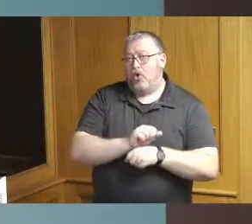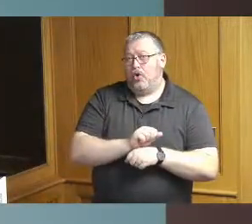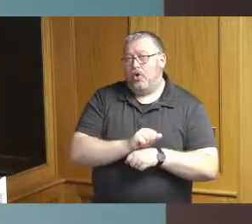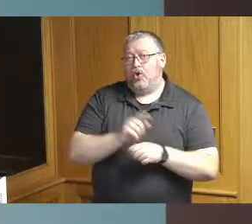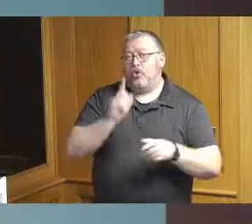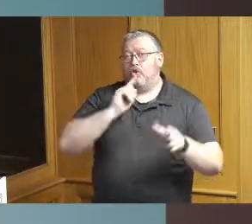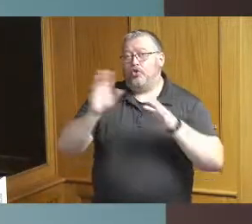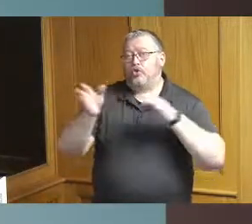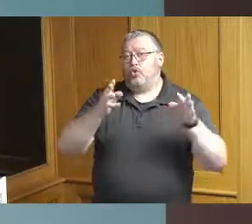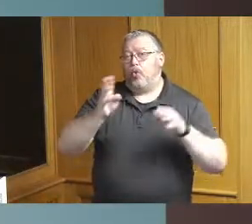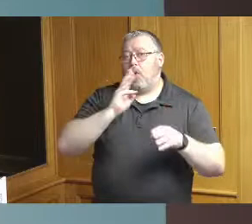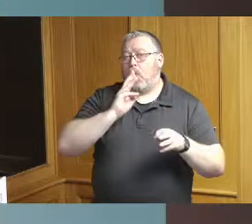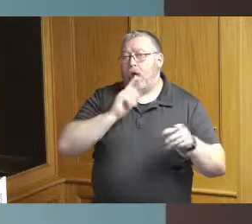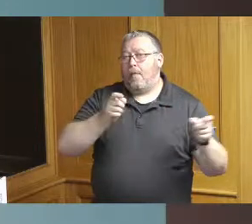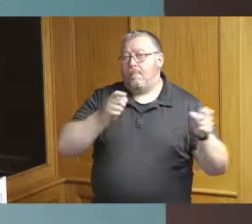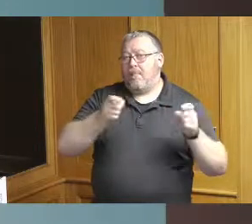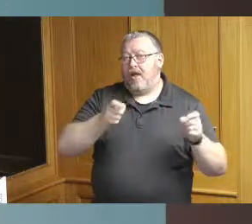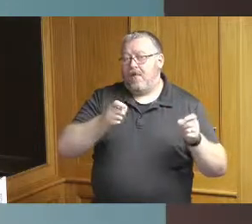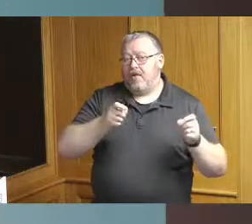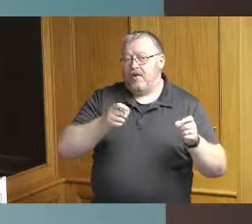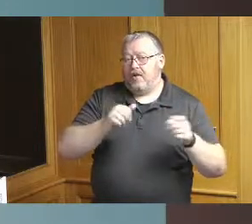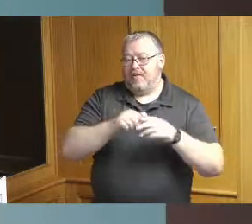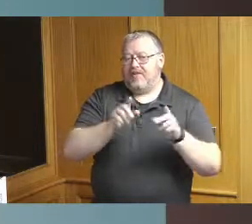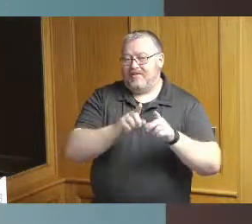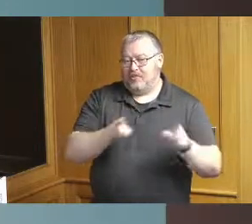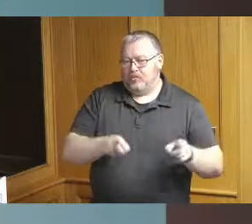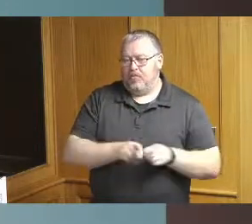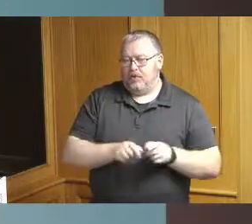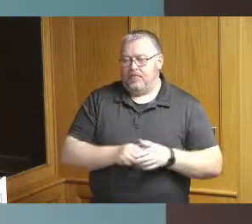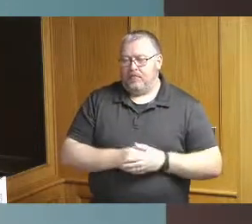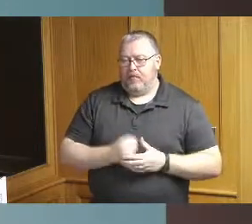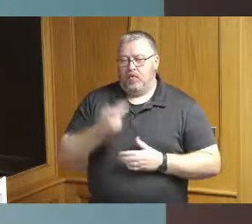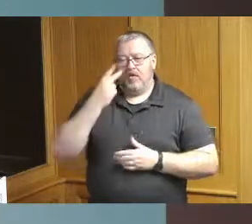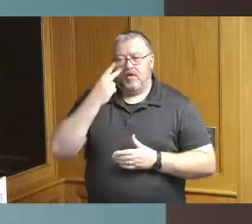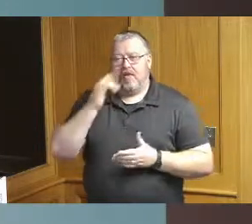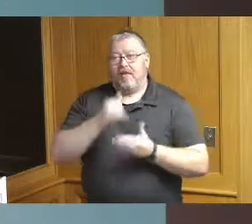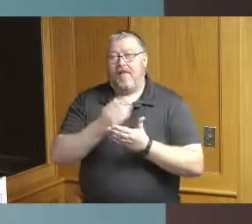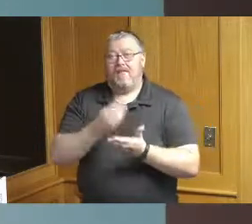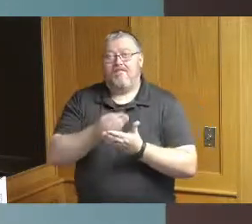district and the city infrastructure fund so as you can see from the funding source the bottom